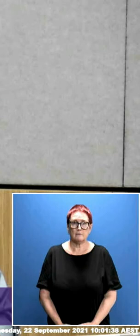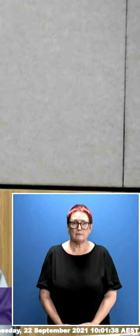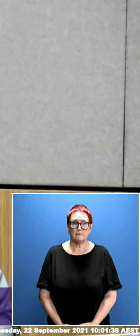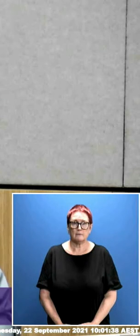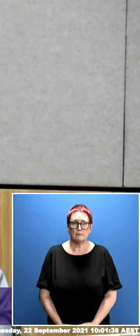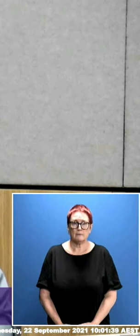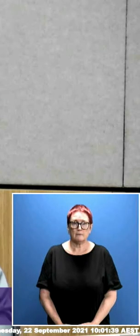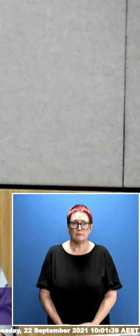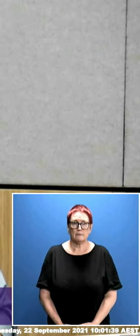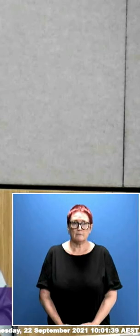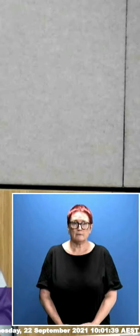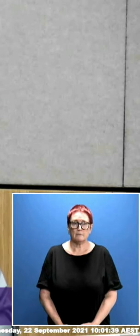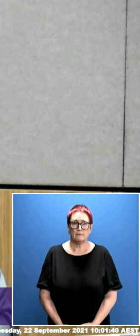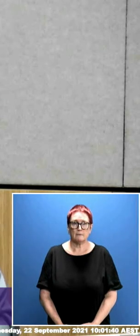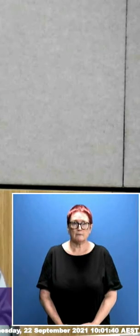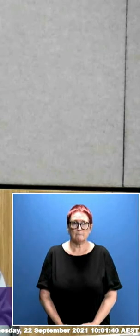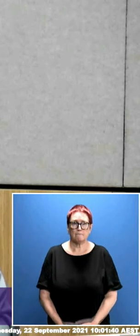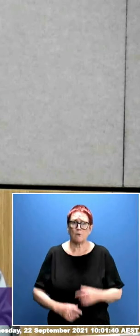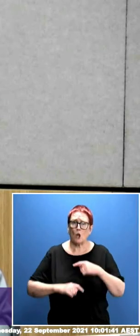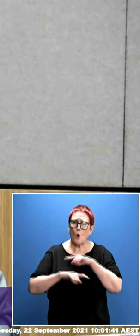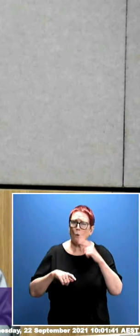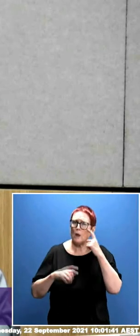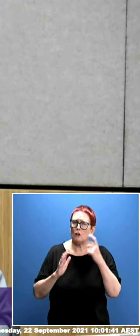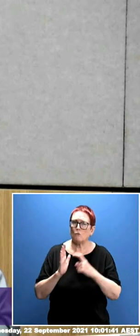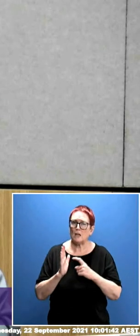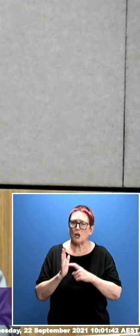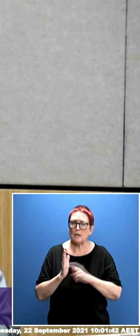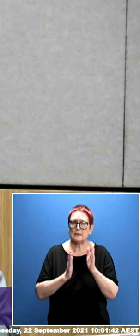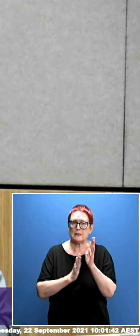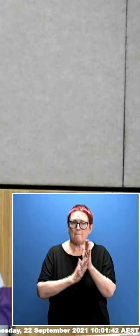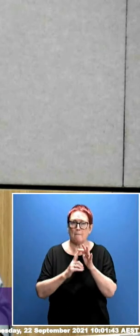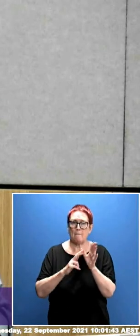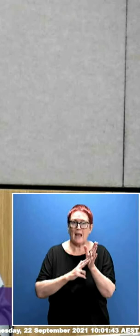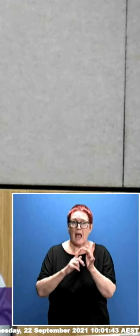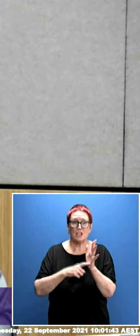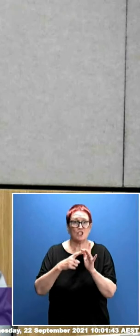ngura nyangangka. We recognise Meeanjin, Brisbane.